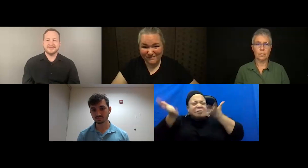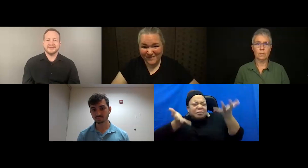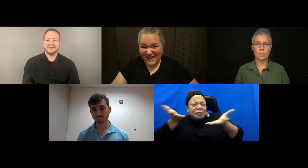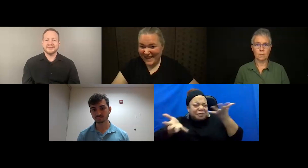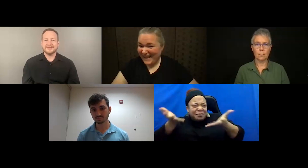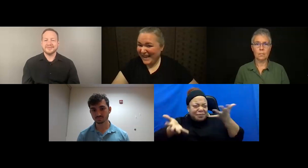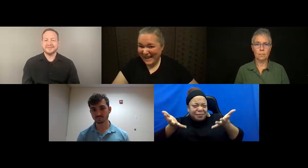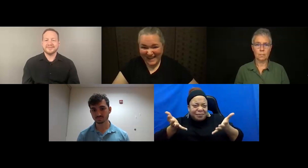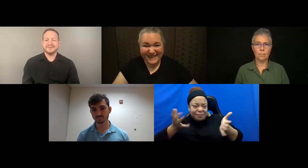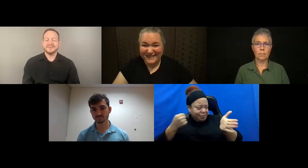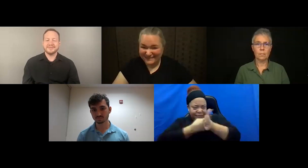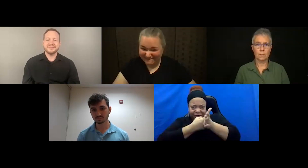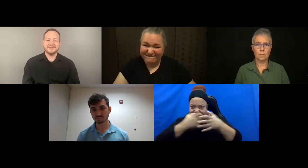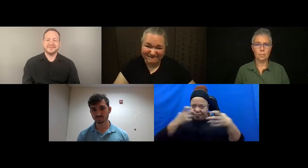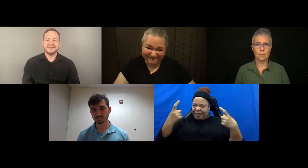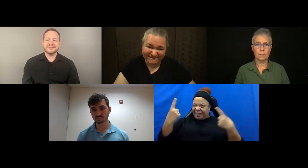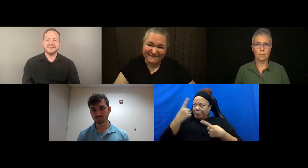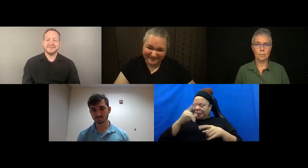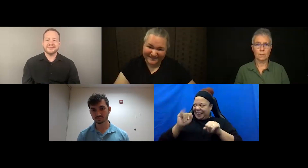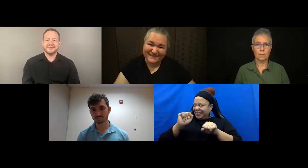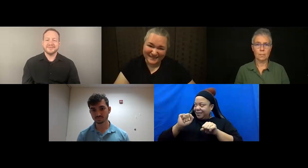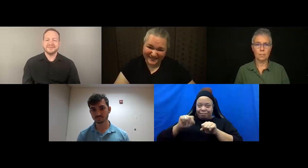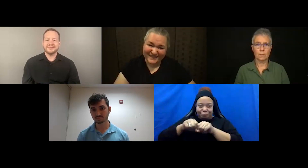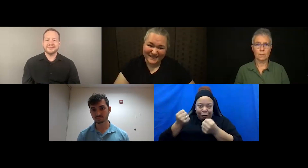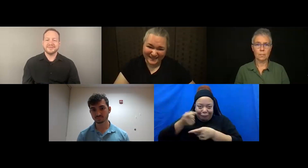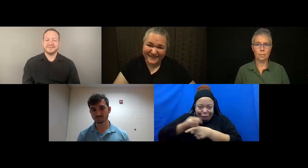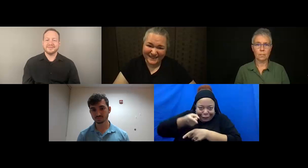What all is going on? What if you hit that roadblock?